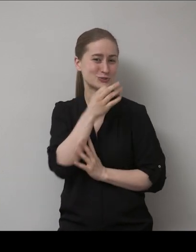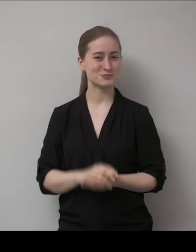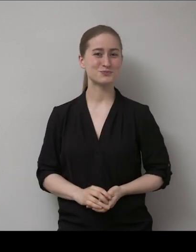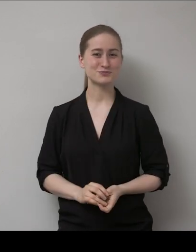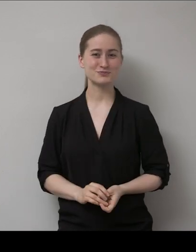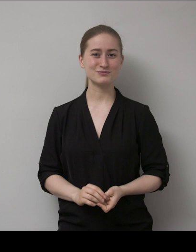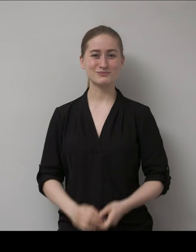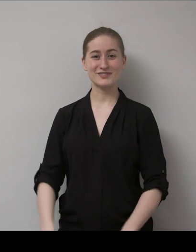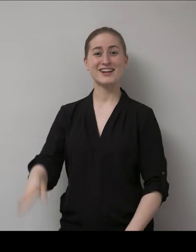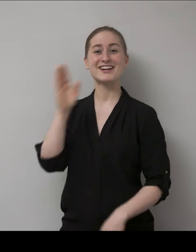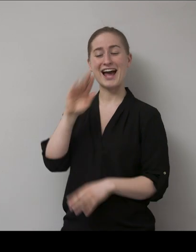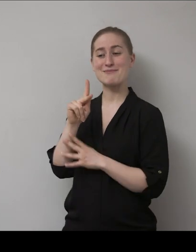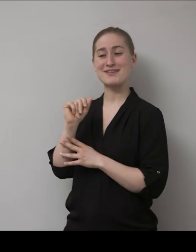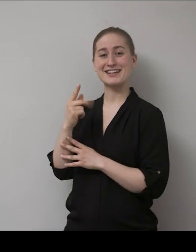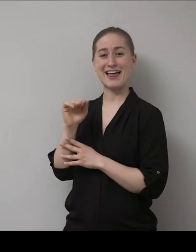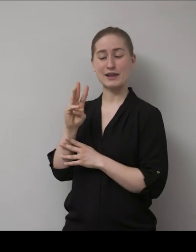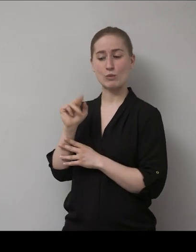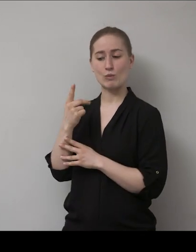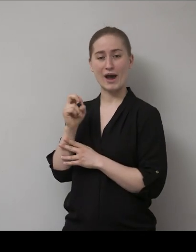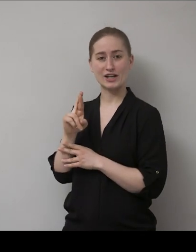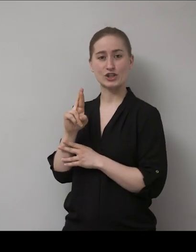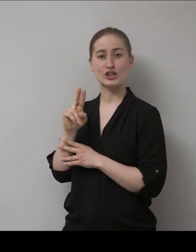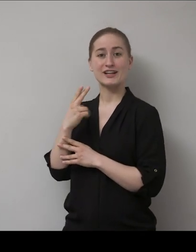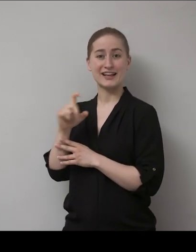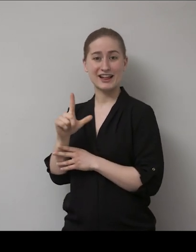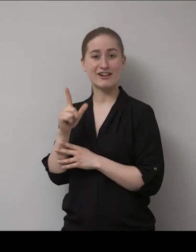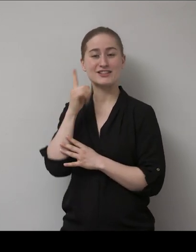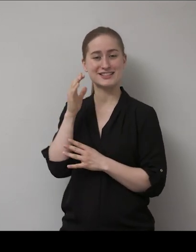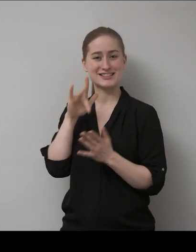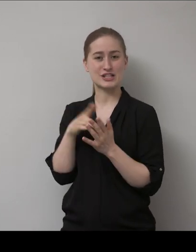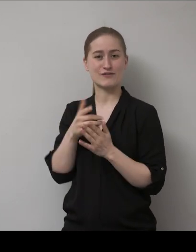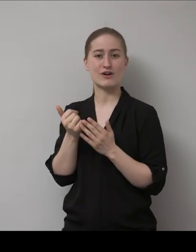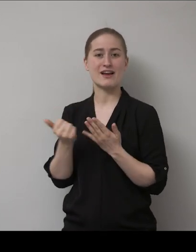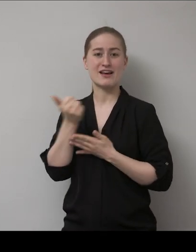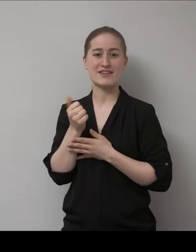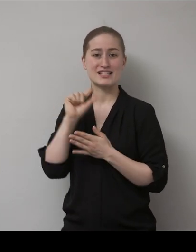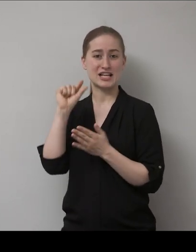Hi, I'm Kathy Wagner Hill, the Director of the Center for Advanced Governmental Studies, and on behalf of all of our faculty,